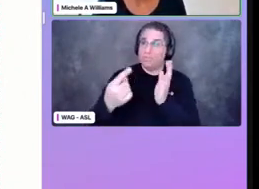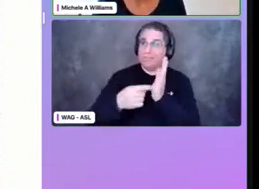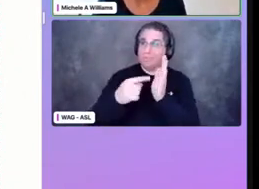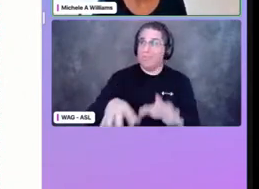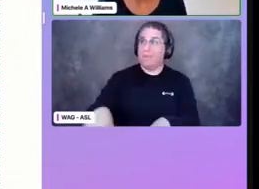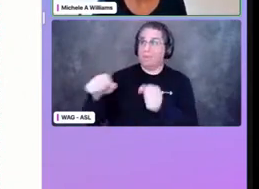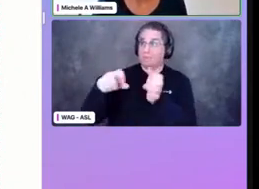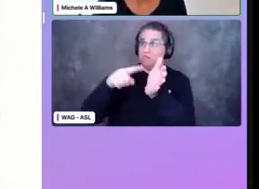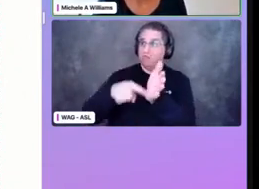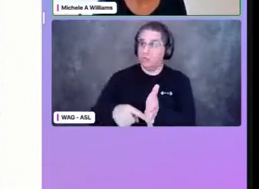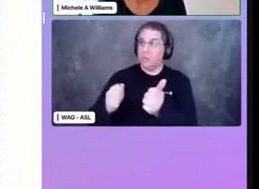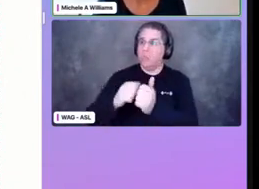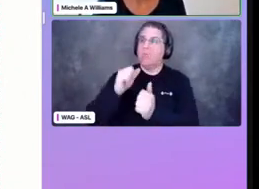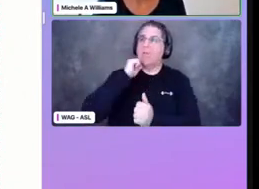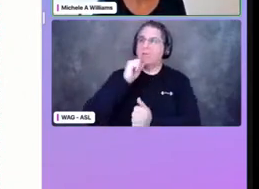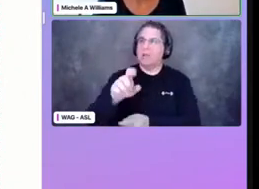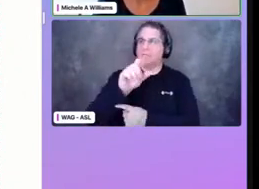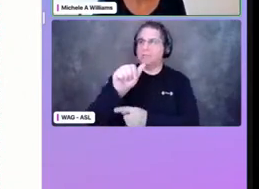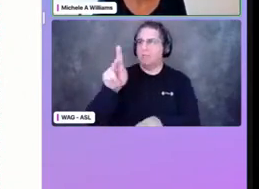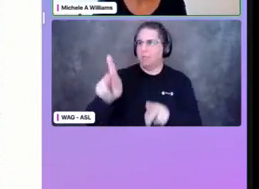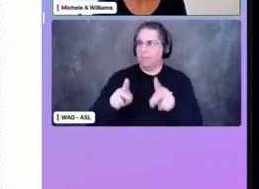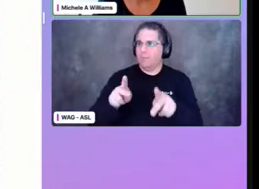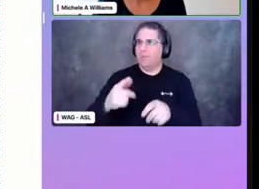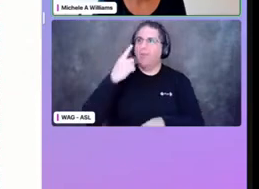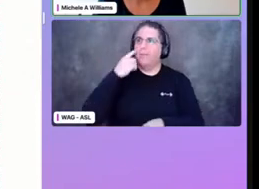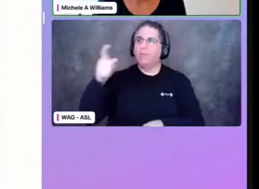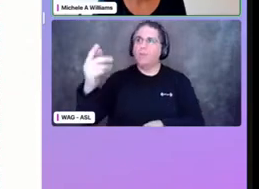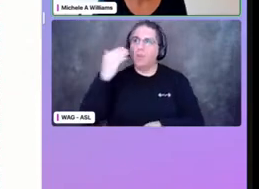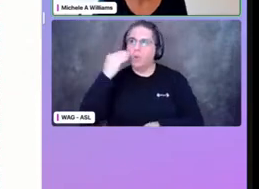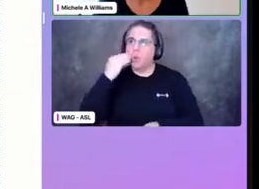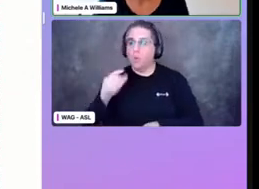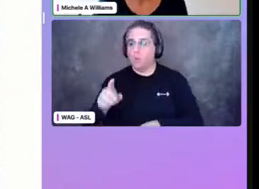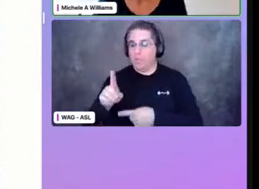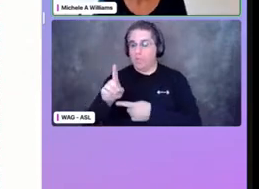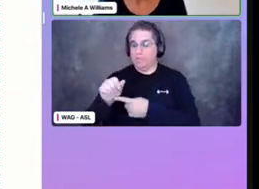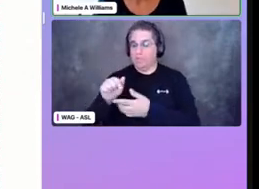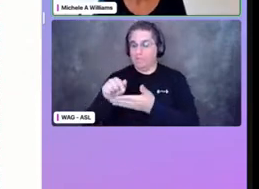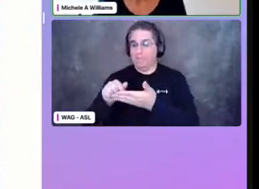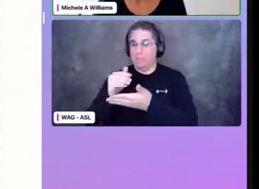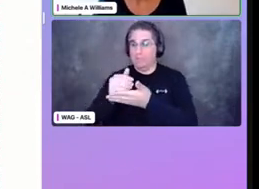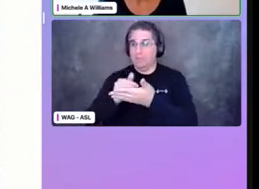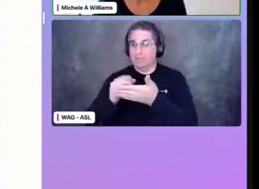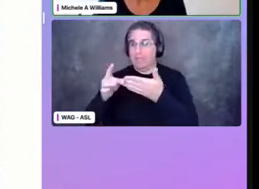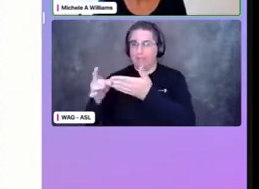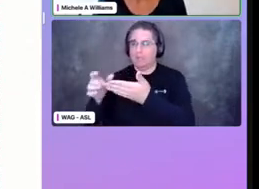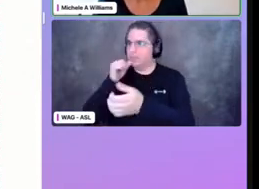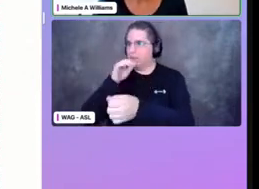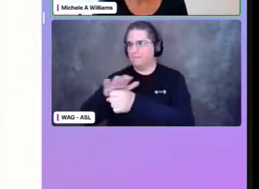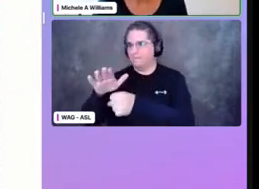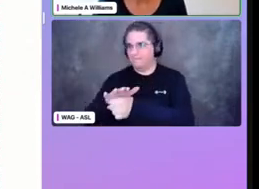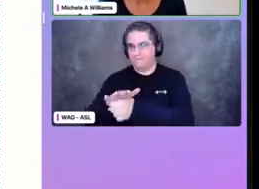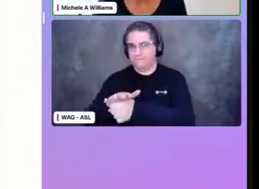of the things that I said was, teams will conduct research with non disabled people, know because they